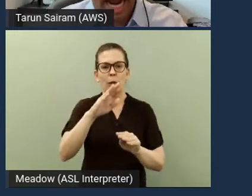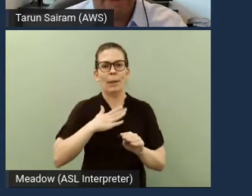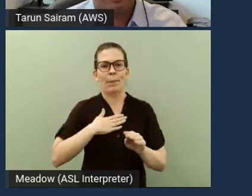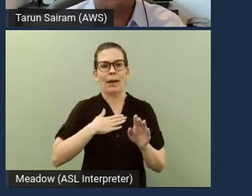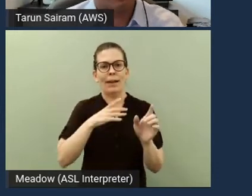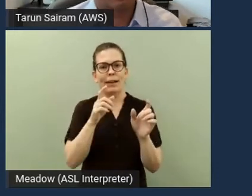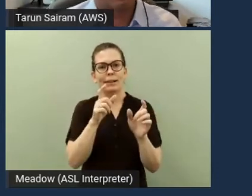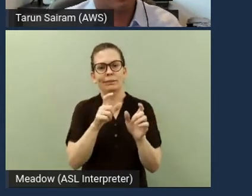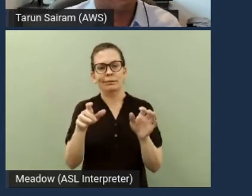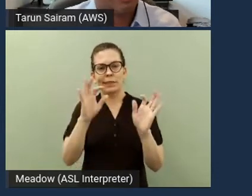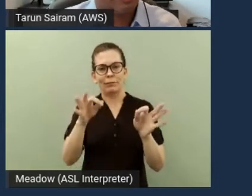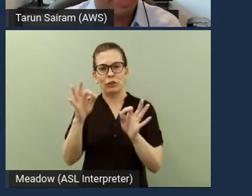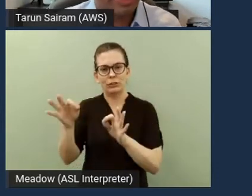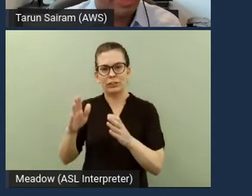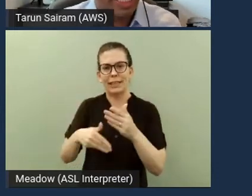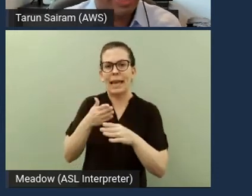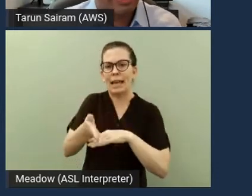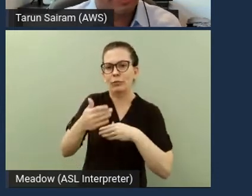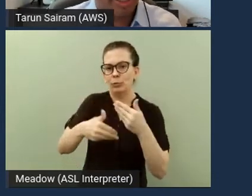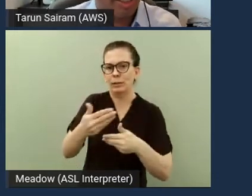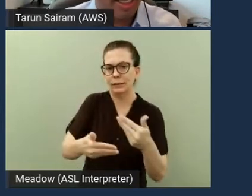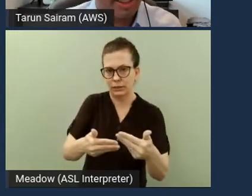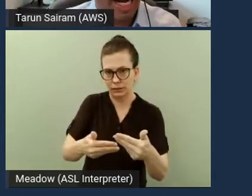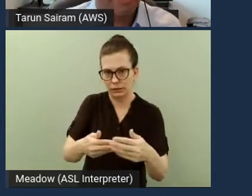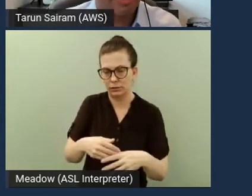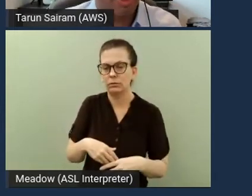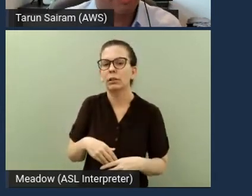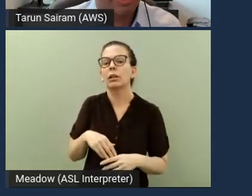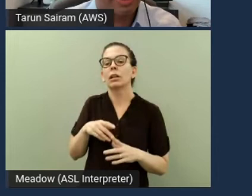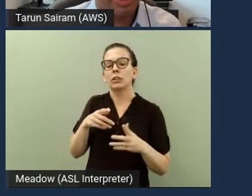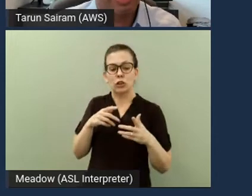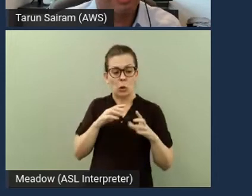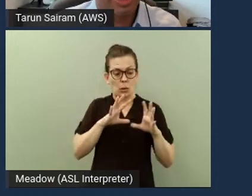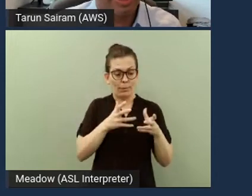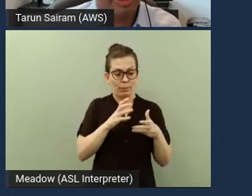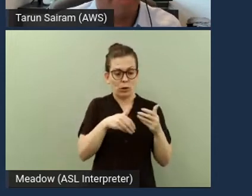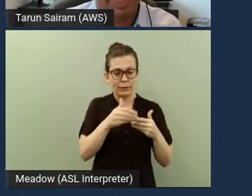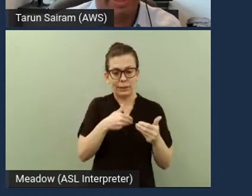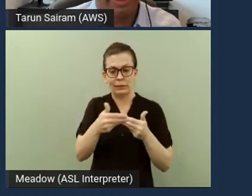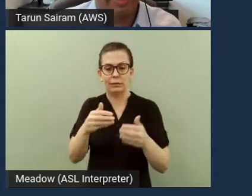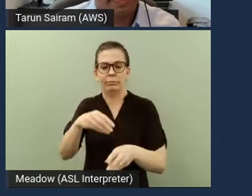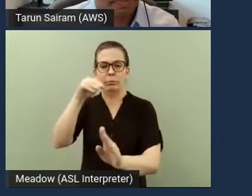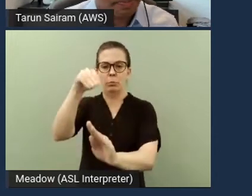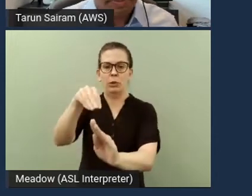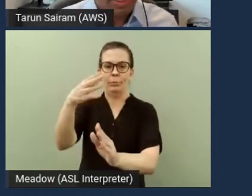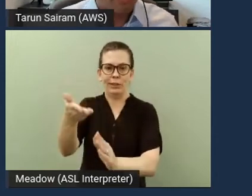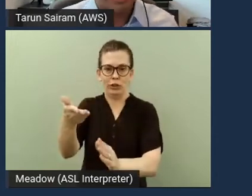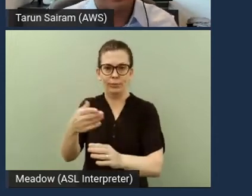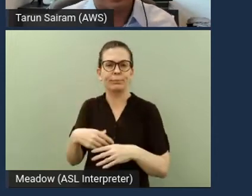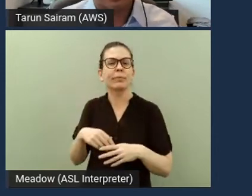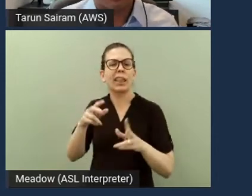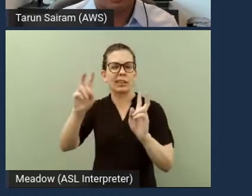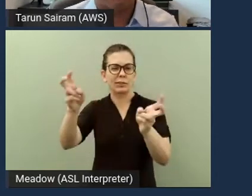after you process them, right? And you cannot, you have the option of the success and the other topic here where you can subscribe